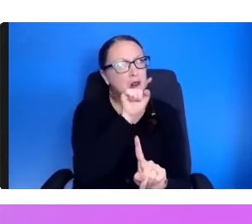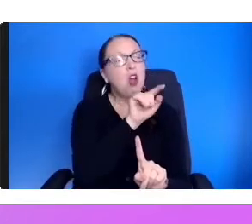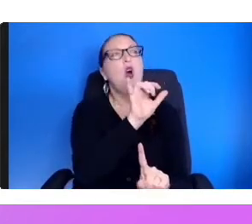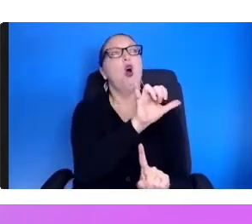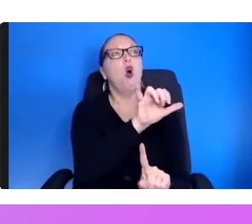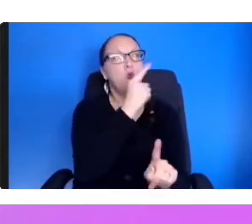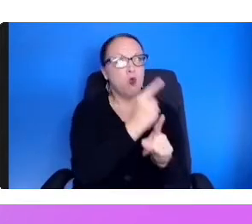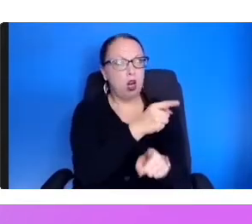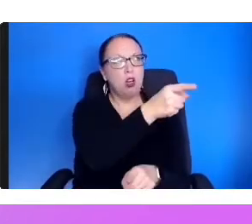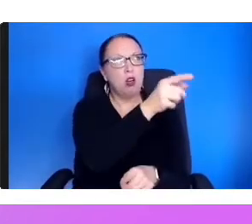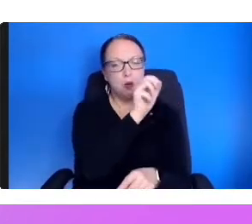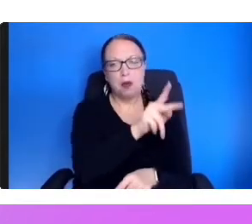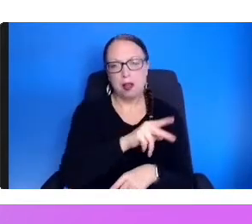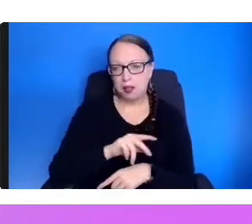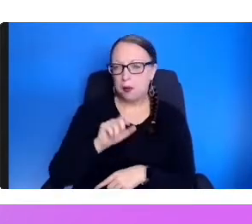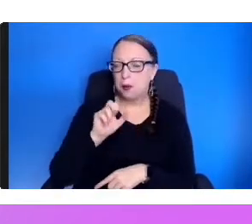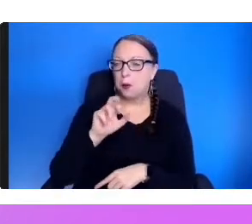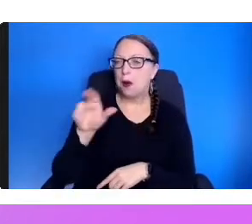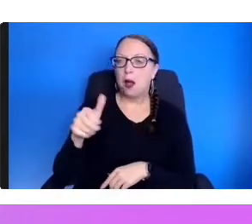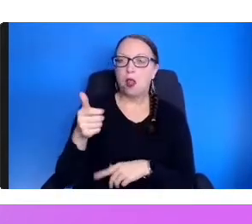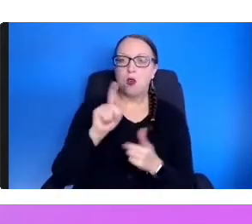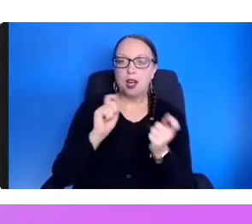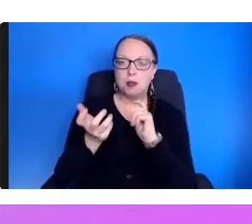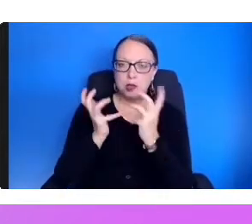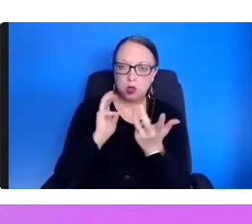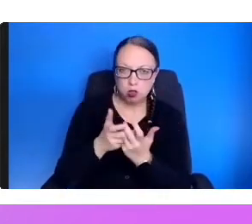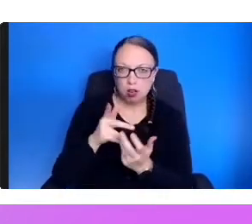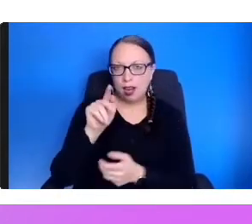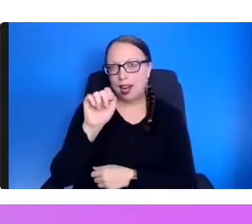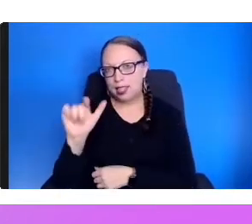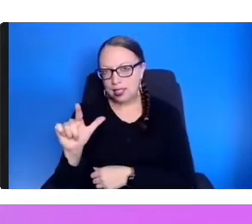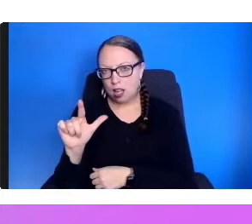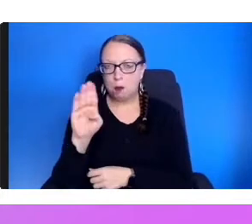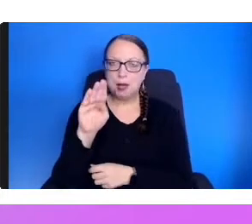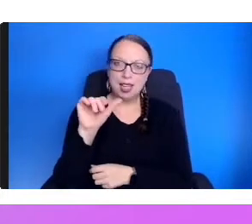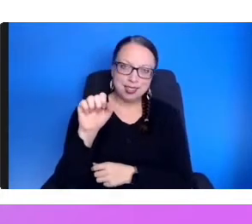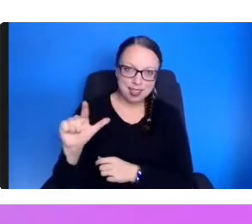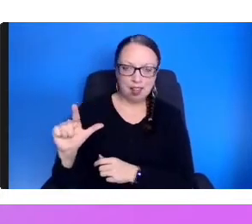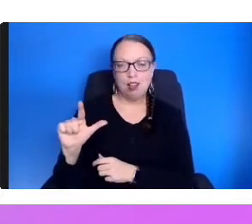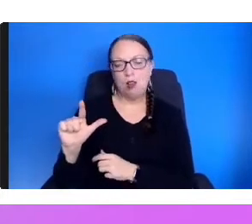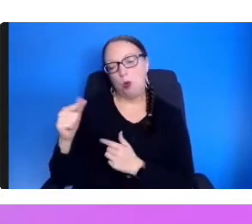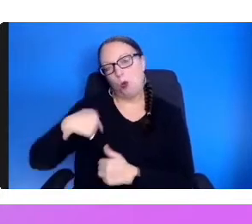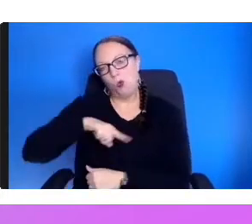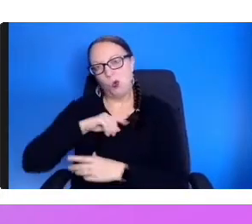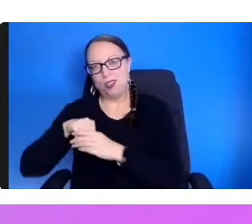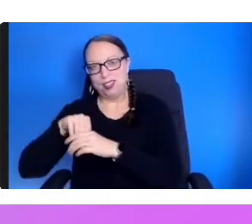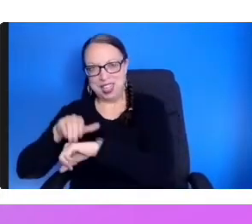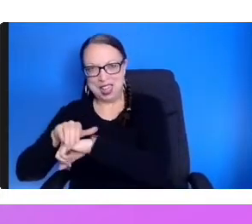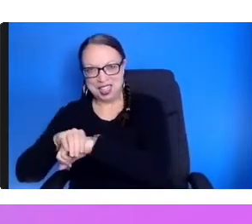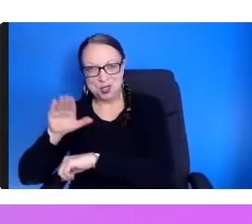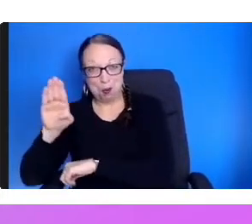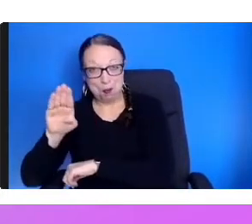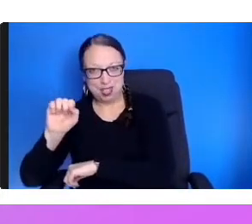Other adaptations include BSL interpreters, BSL 'cause we're in England but ASL for anyone over